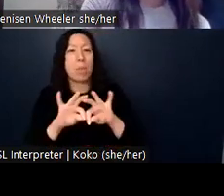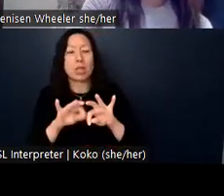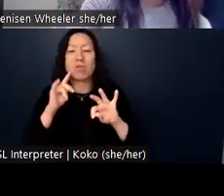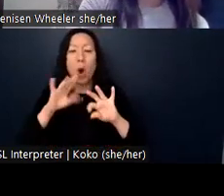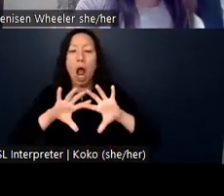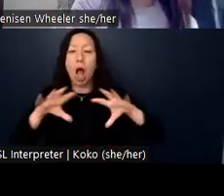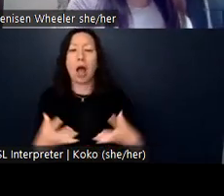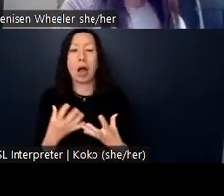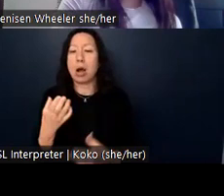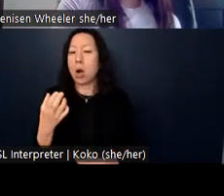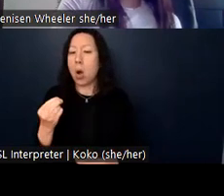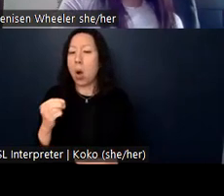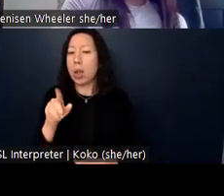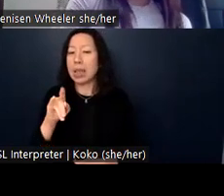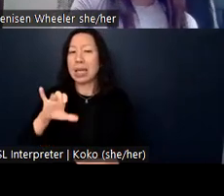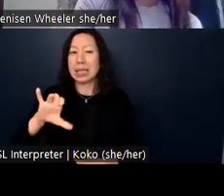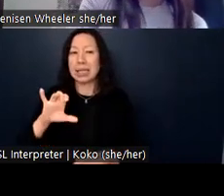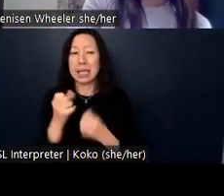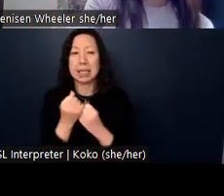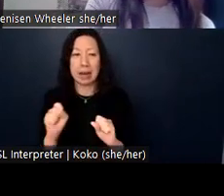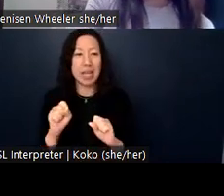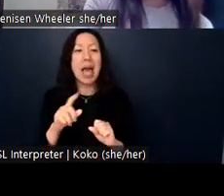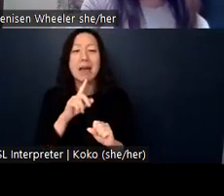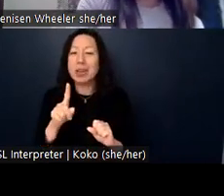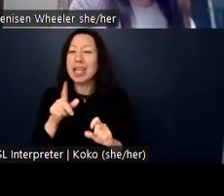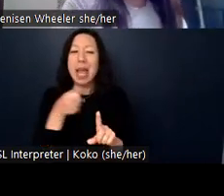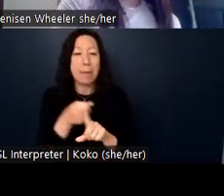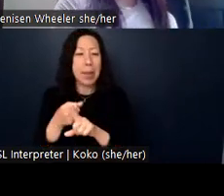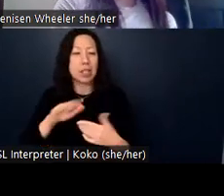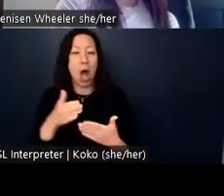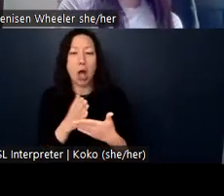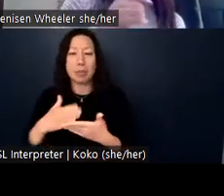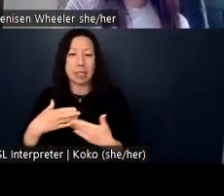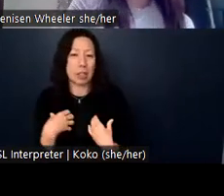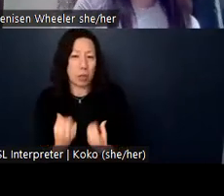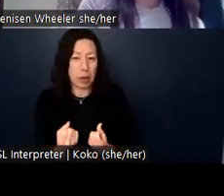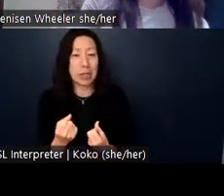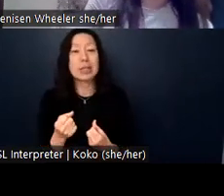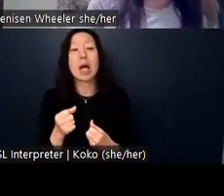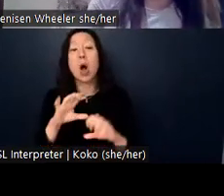we impact all dimensions of Wallace and outside of safety. holistic safety includes a physical,